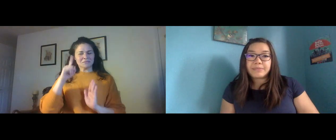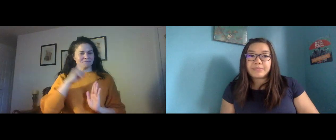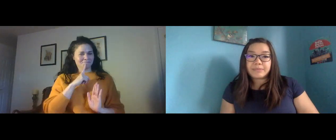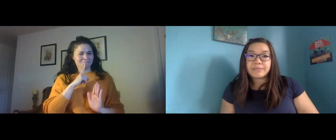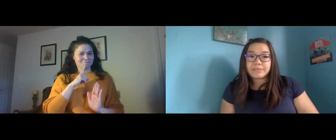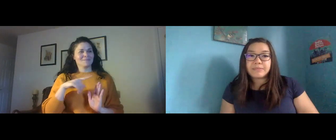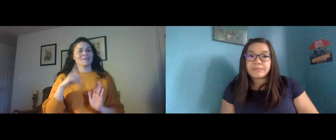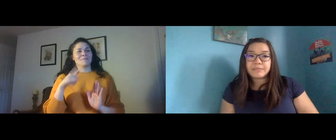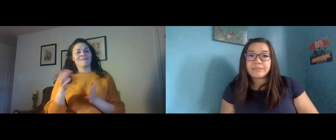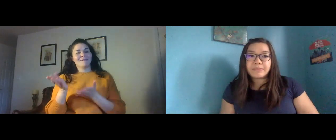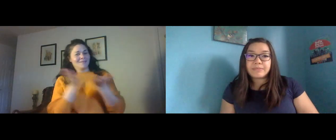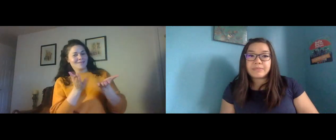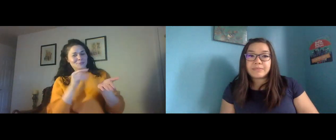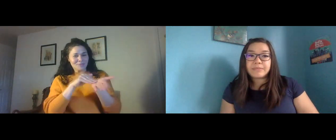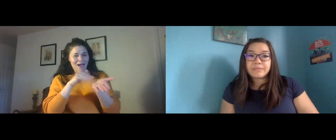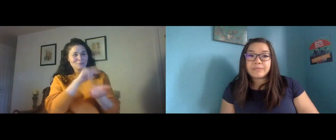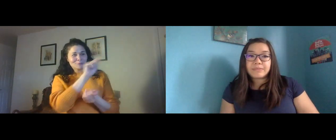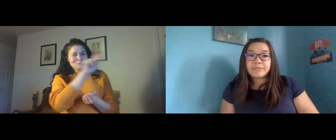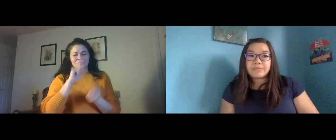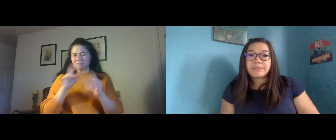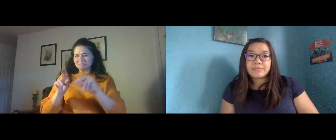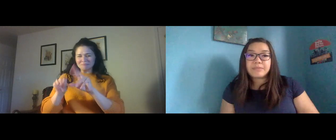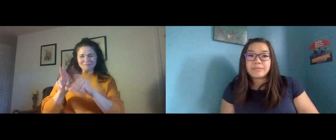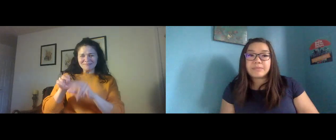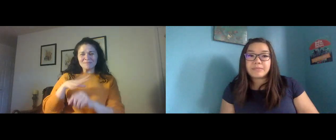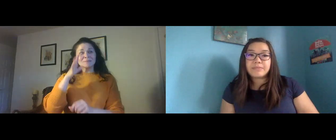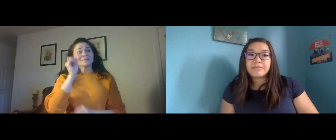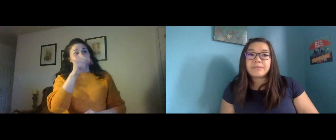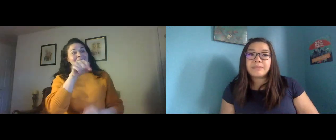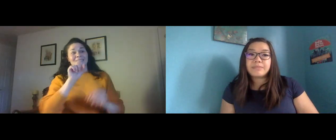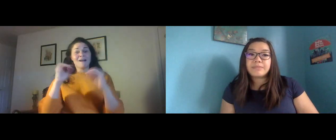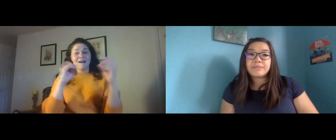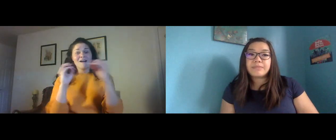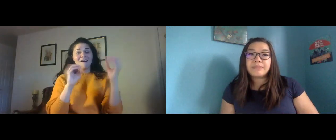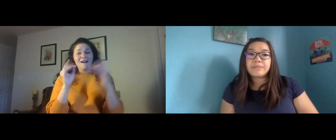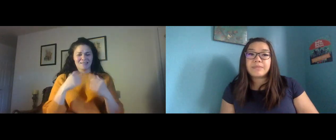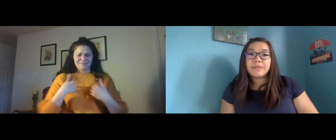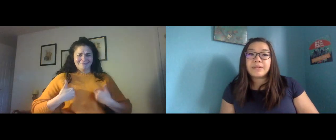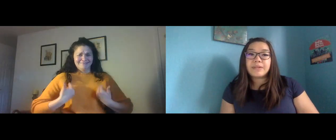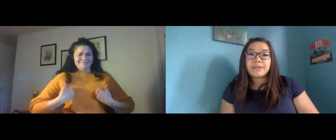When they brought me to a number of doctors, and each argued with my parents, denying my deafness, though my parents maintained.